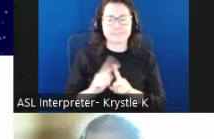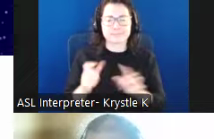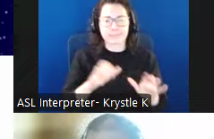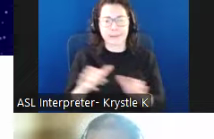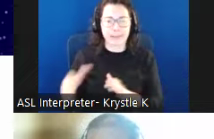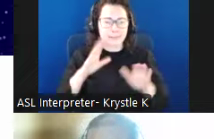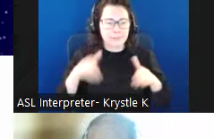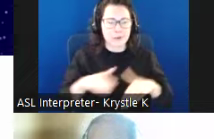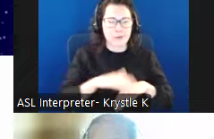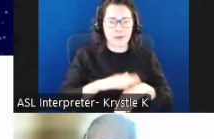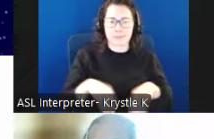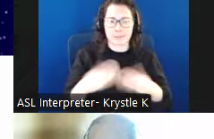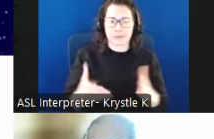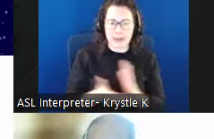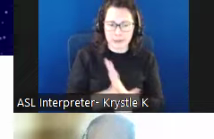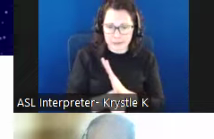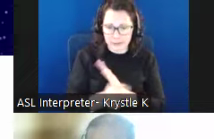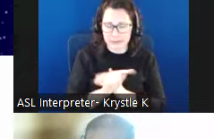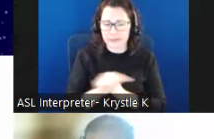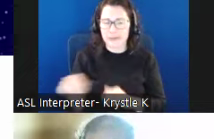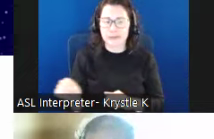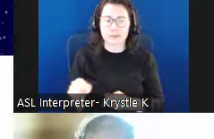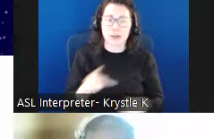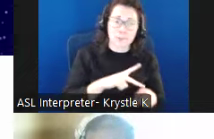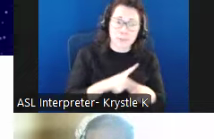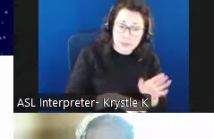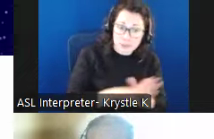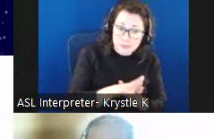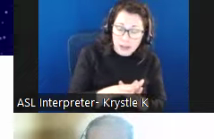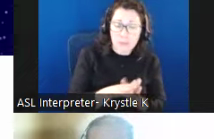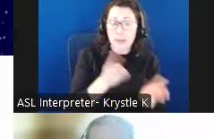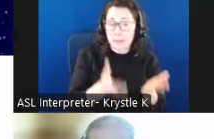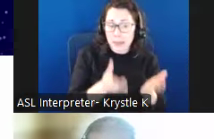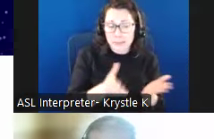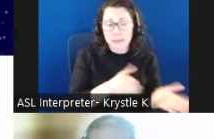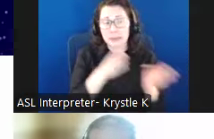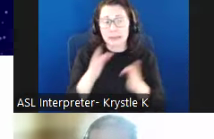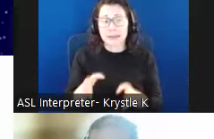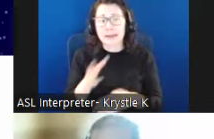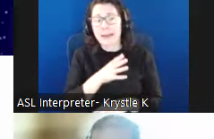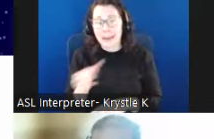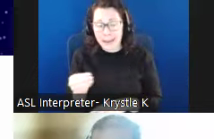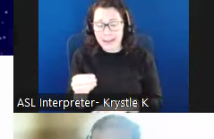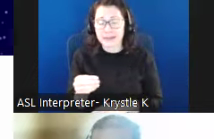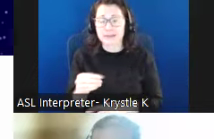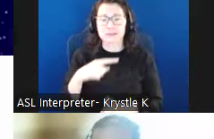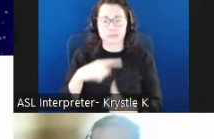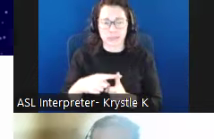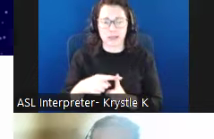provider skills. um be it professional